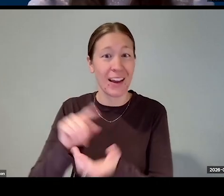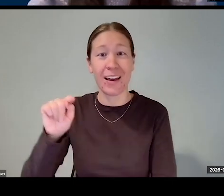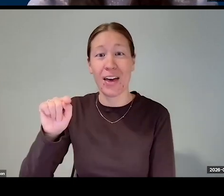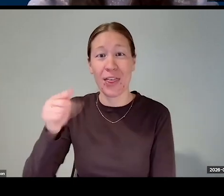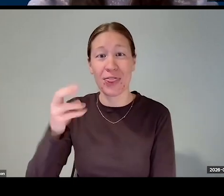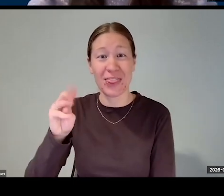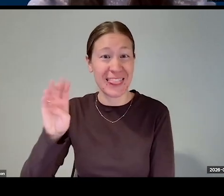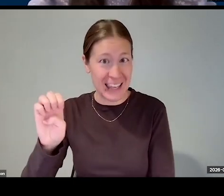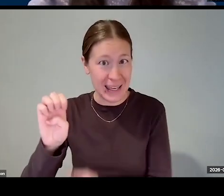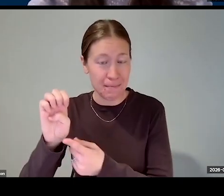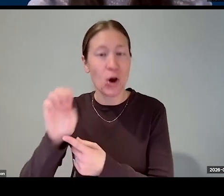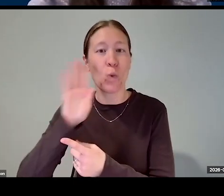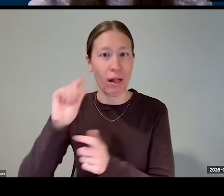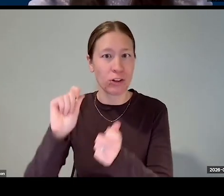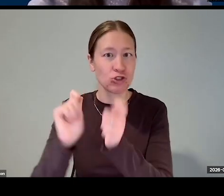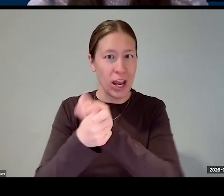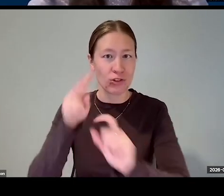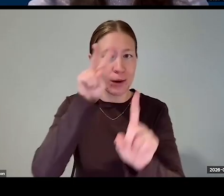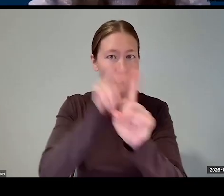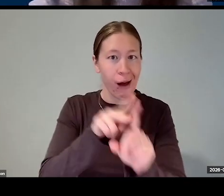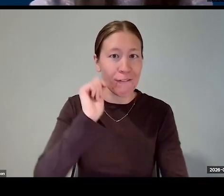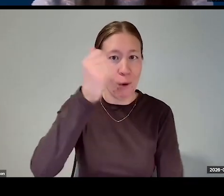So I'm just gonna do it for this specific slide layout.